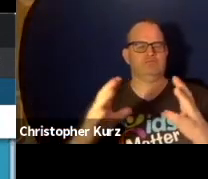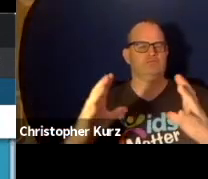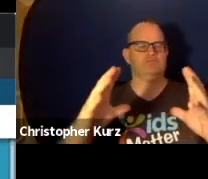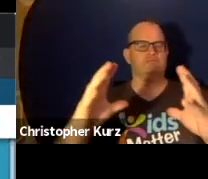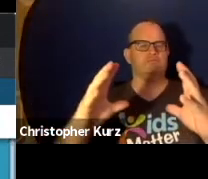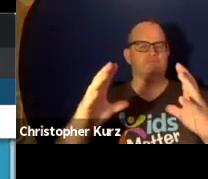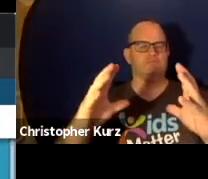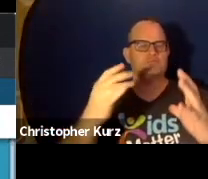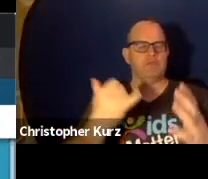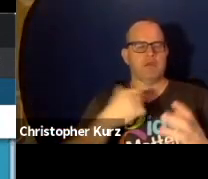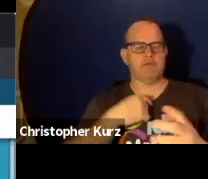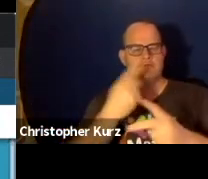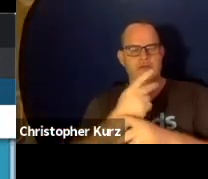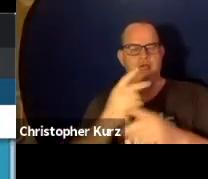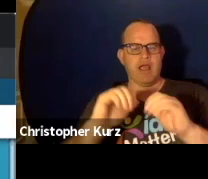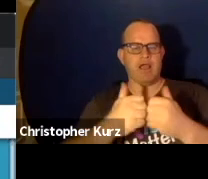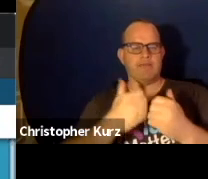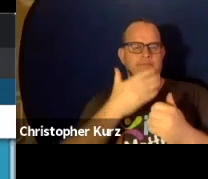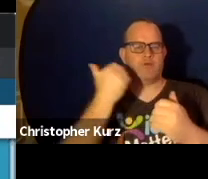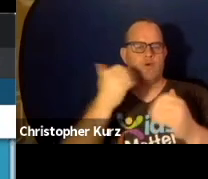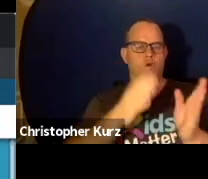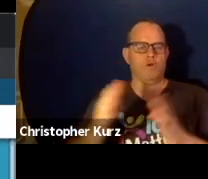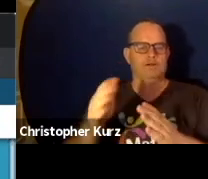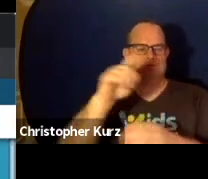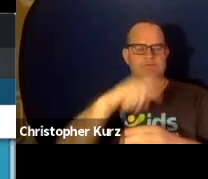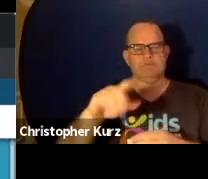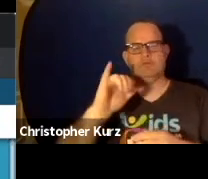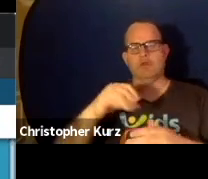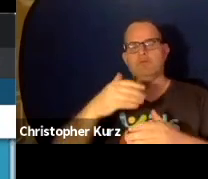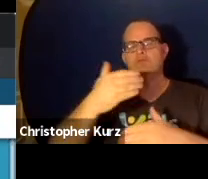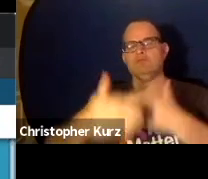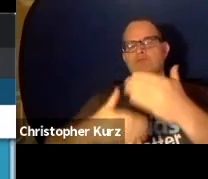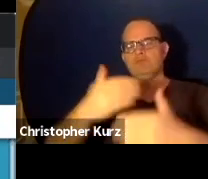We expect that stabilization to happen two or three years down the road.